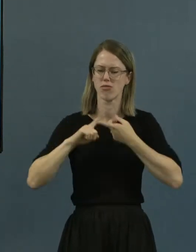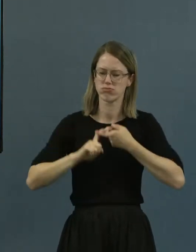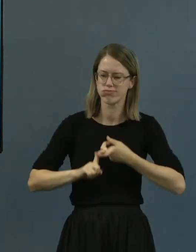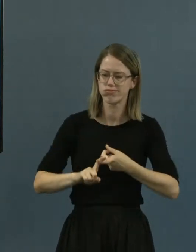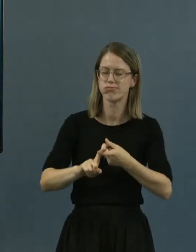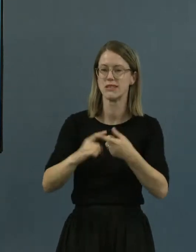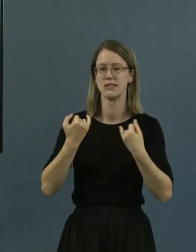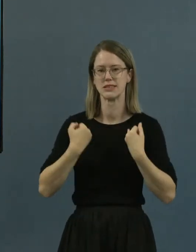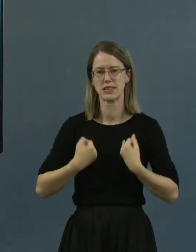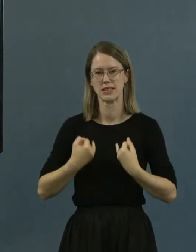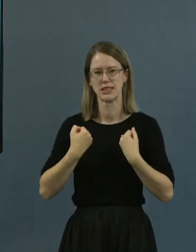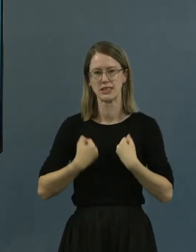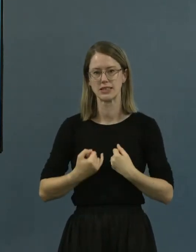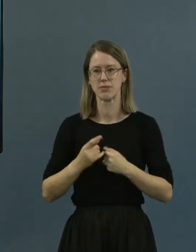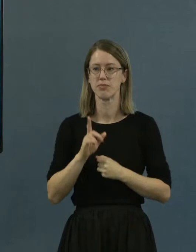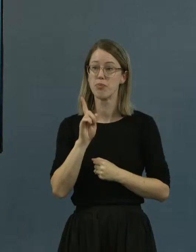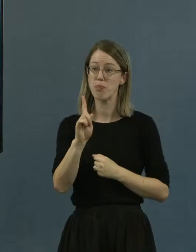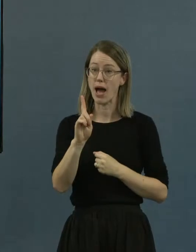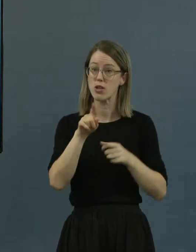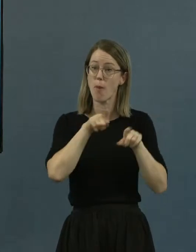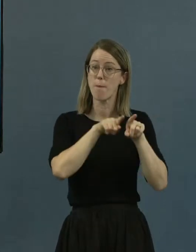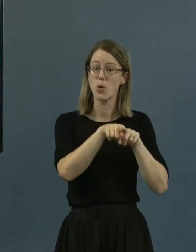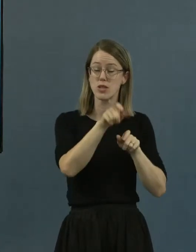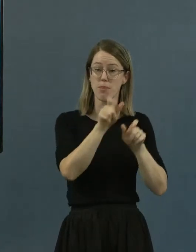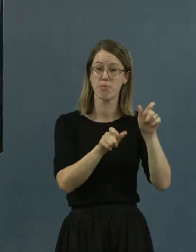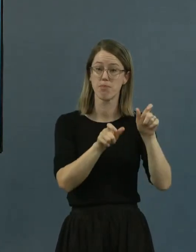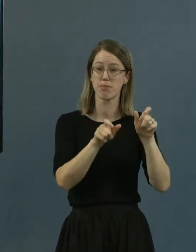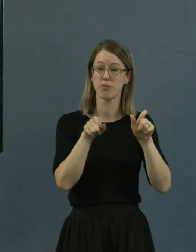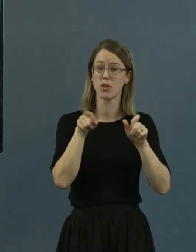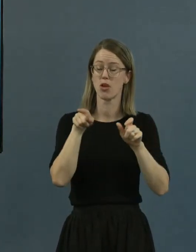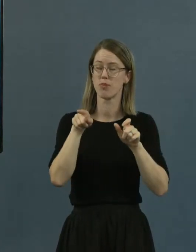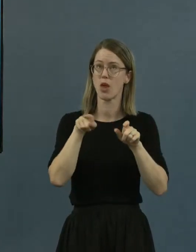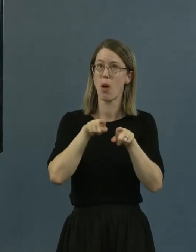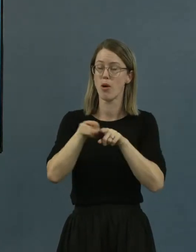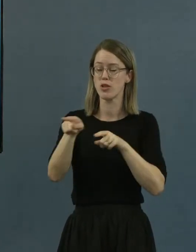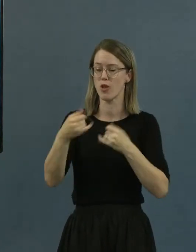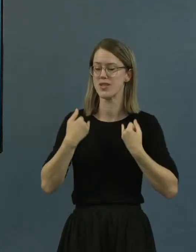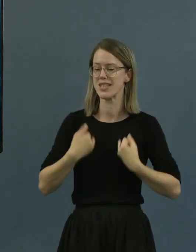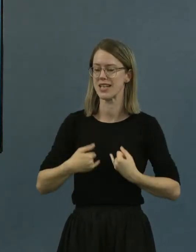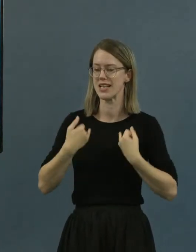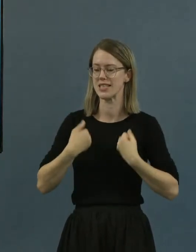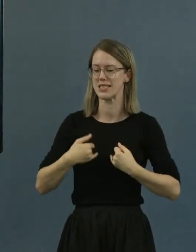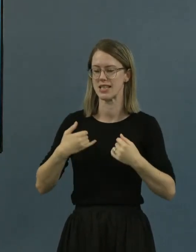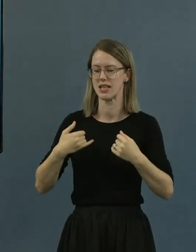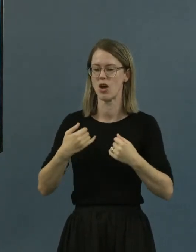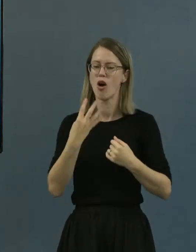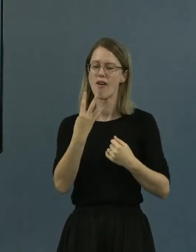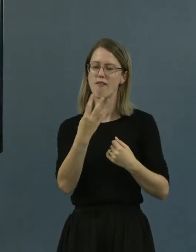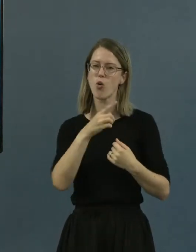isolation, maybe with a continuing cough or other symptoms, it's important to